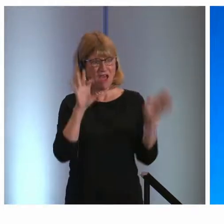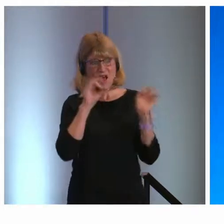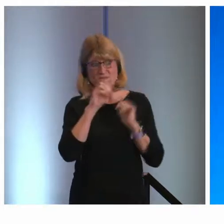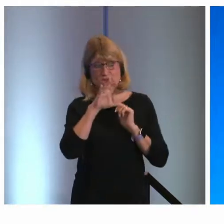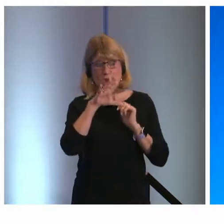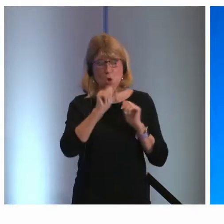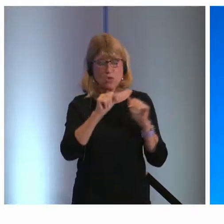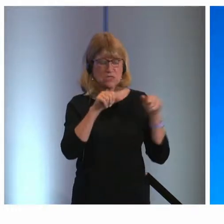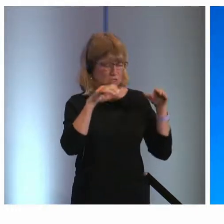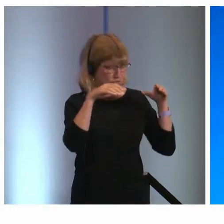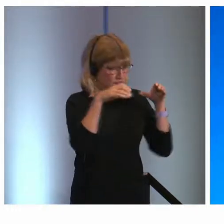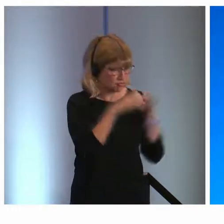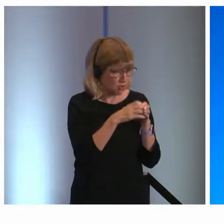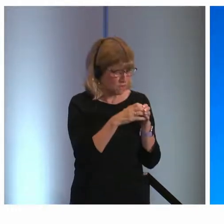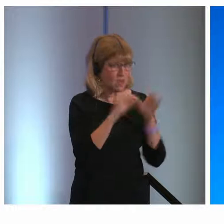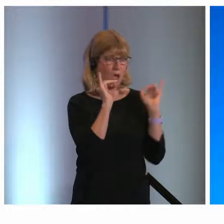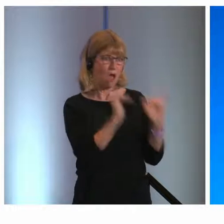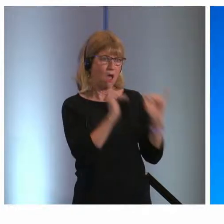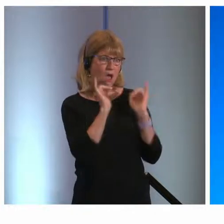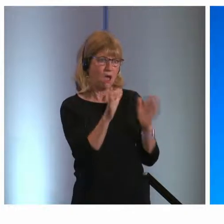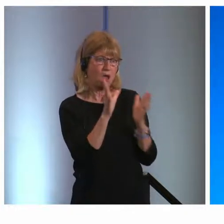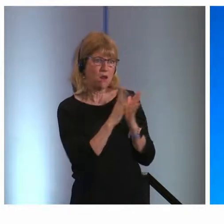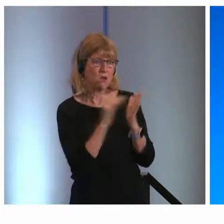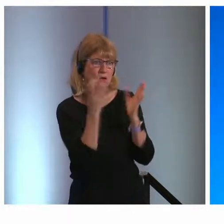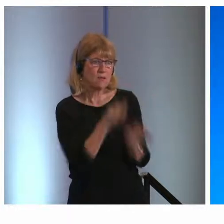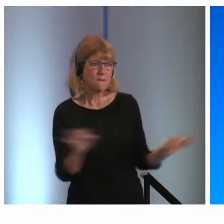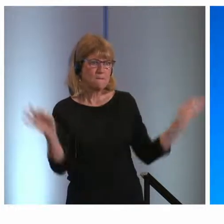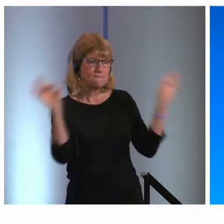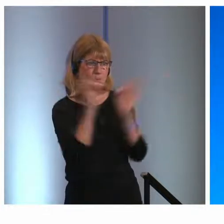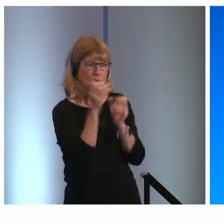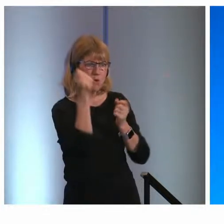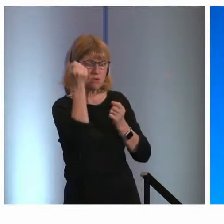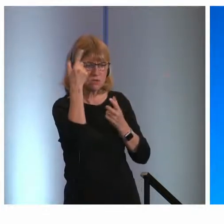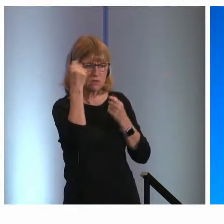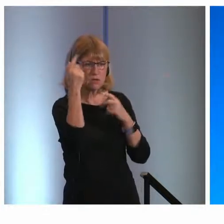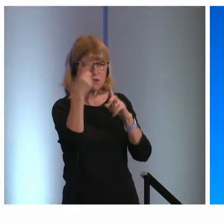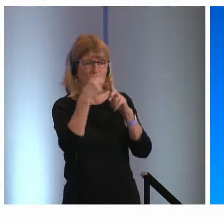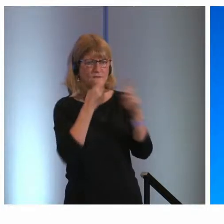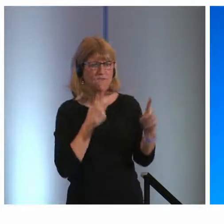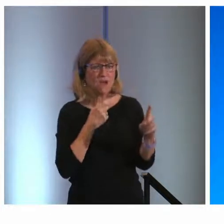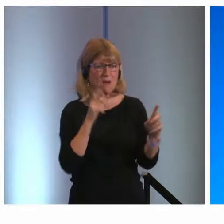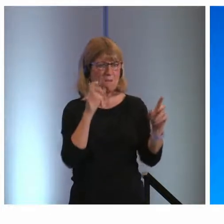language interpreters, I get excited about this stuff. I apologize. So the focus groups revealed,